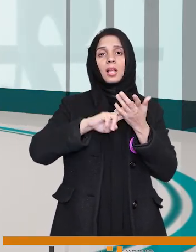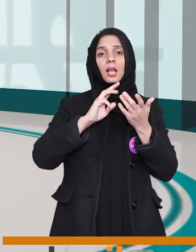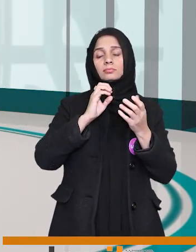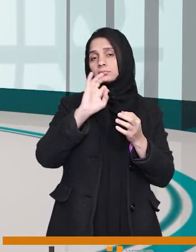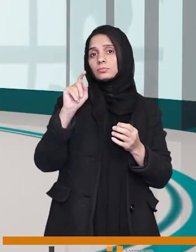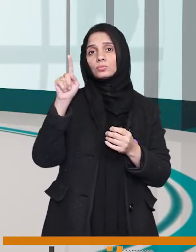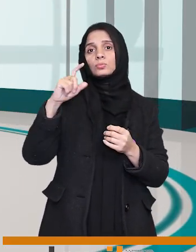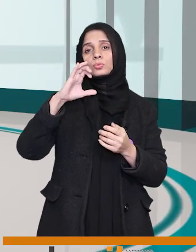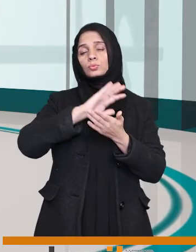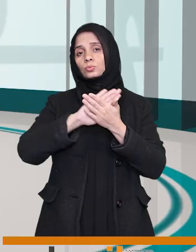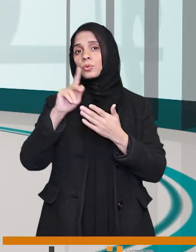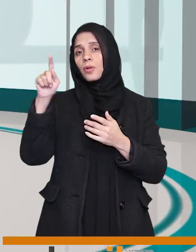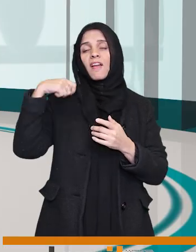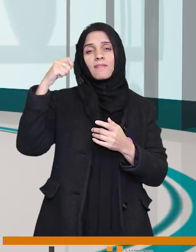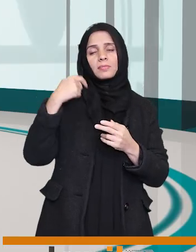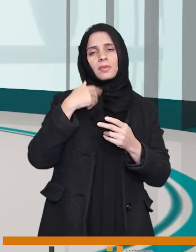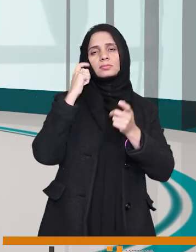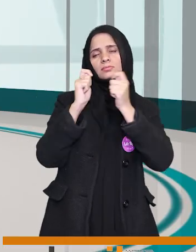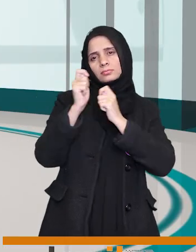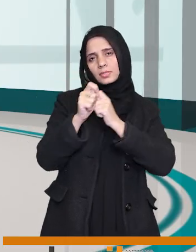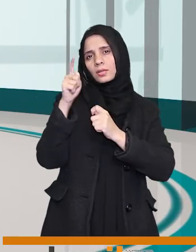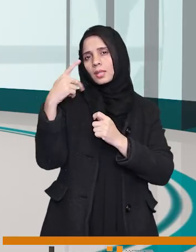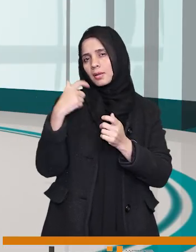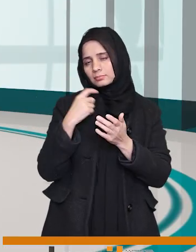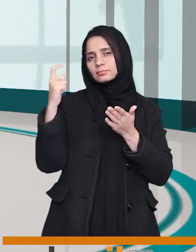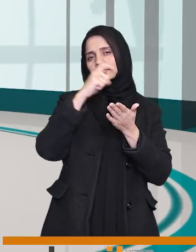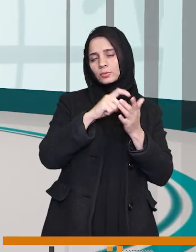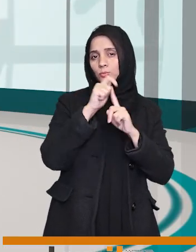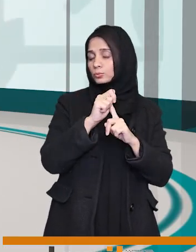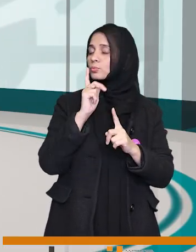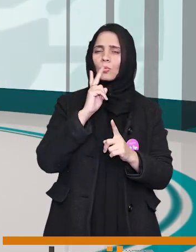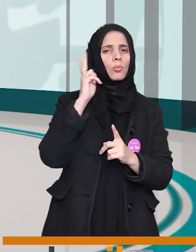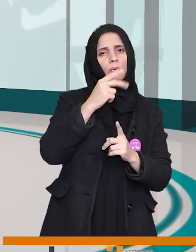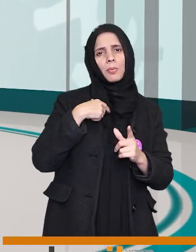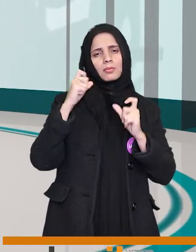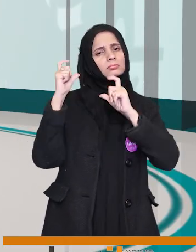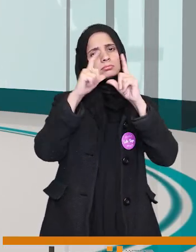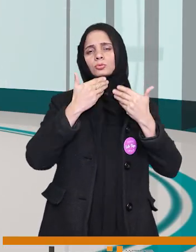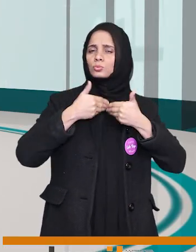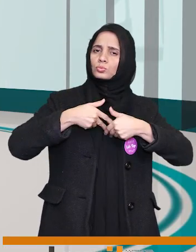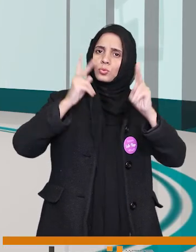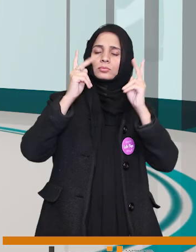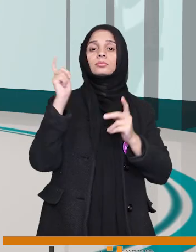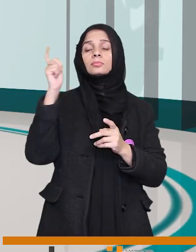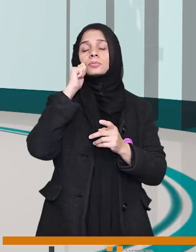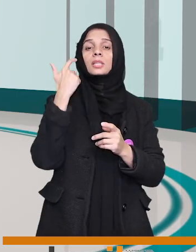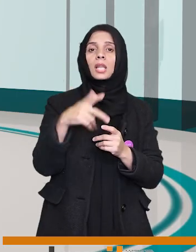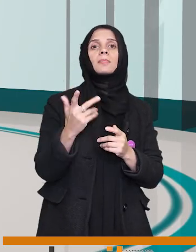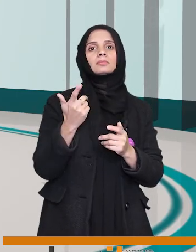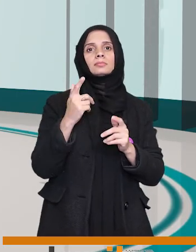I asked him of mentioning him. He said, ‘do it’. And Alian Chaudhary is a fiverr supper seller. And by the grace of God,